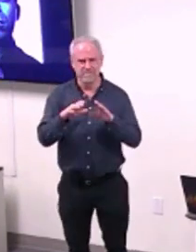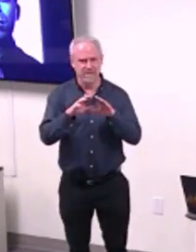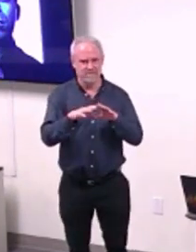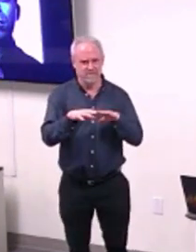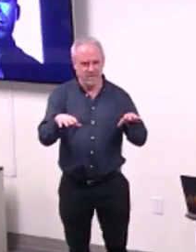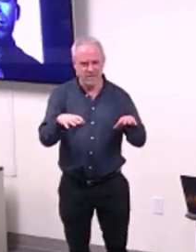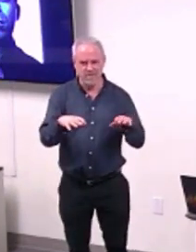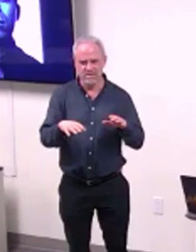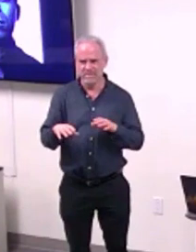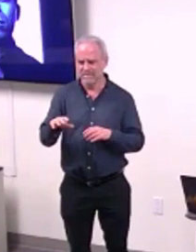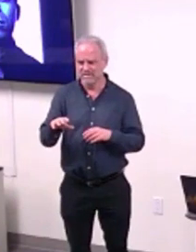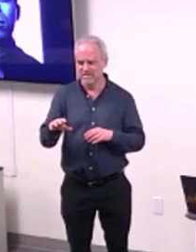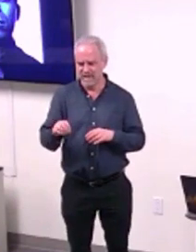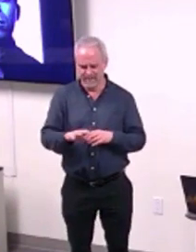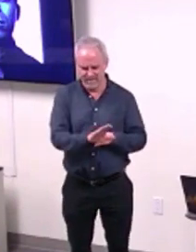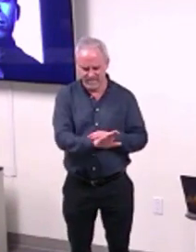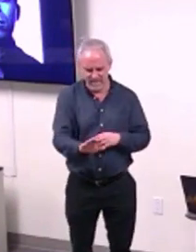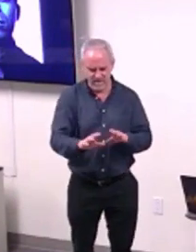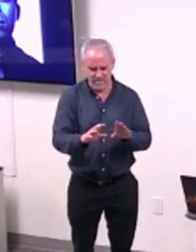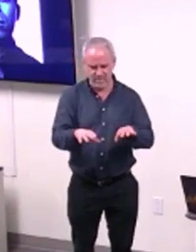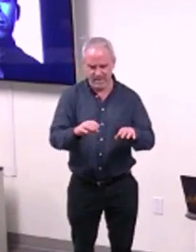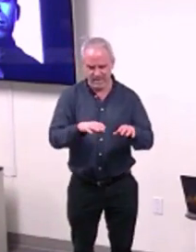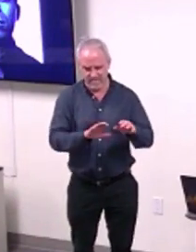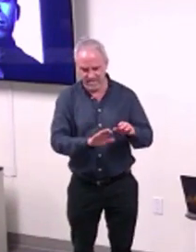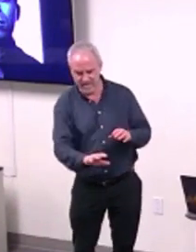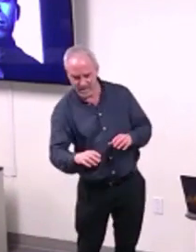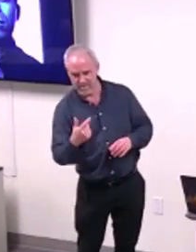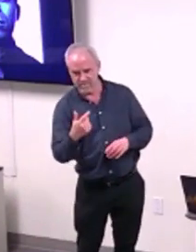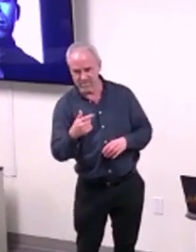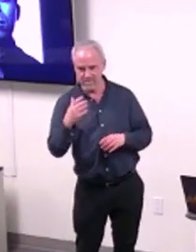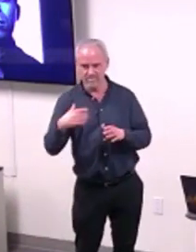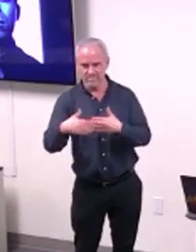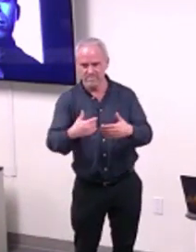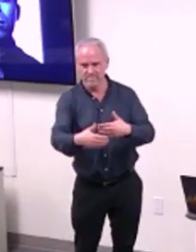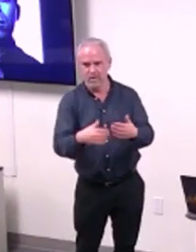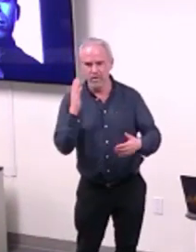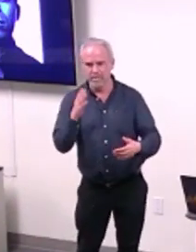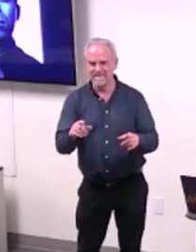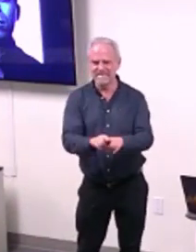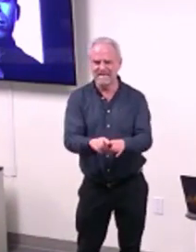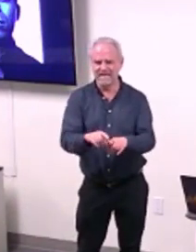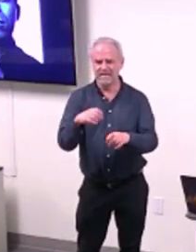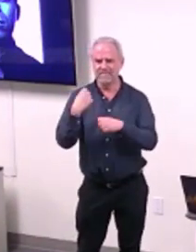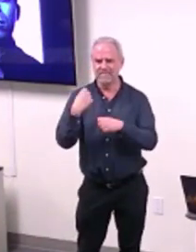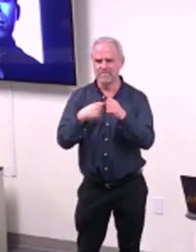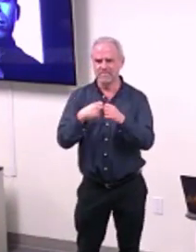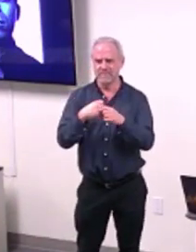and their children will be in the same situation in about 200 years. Oh, no!